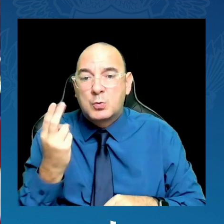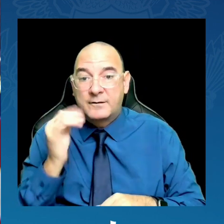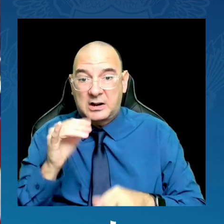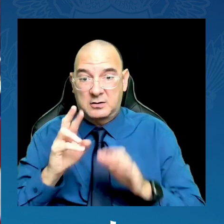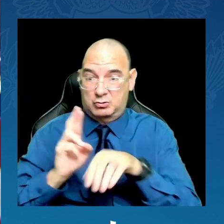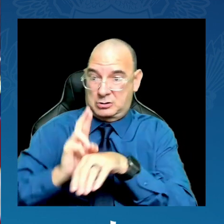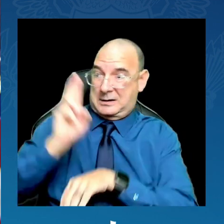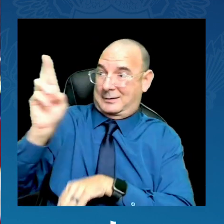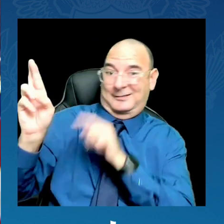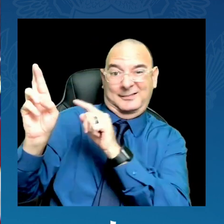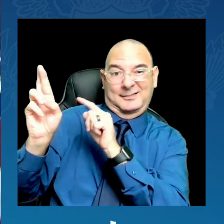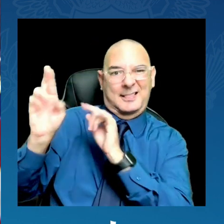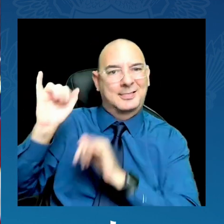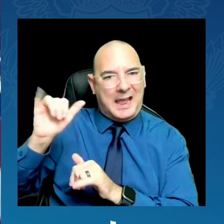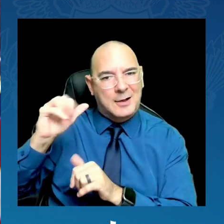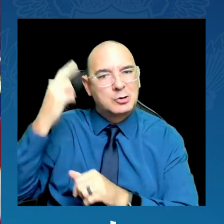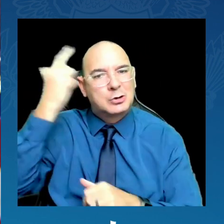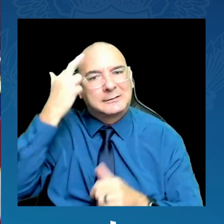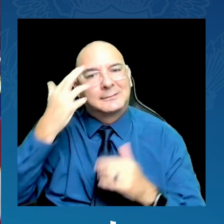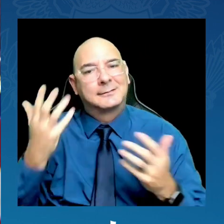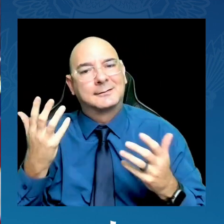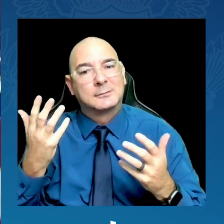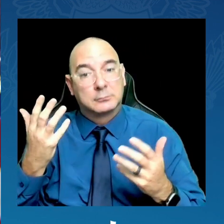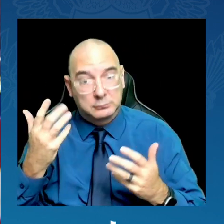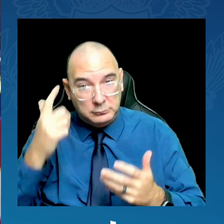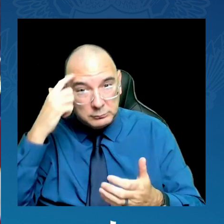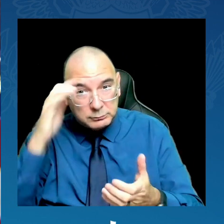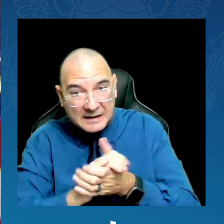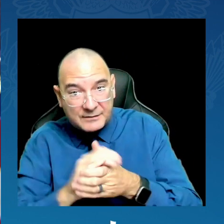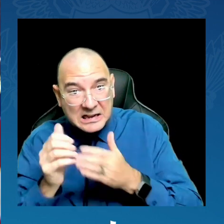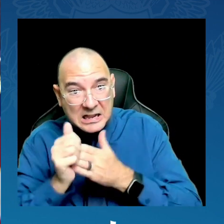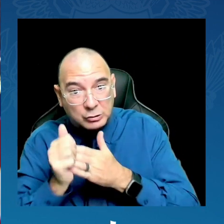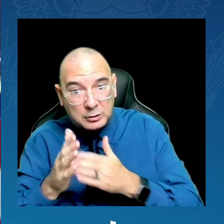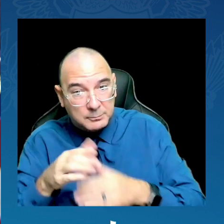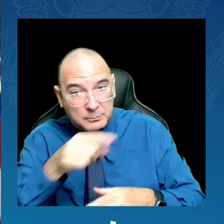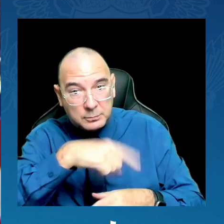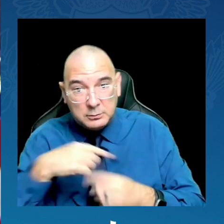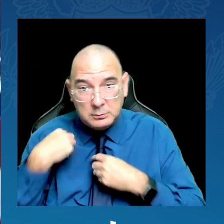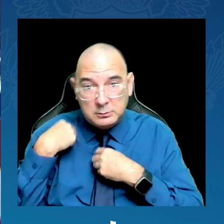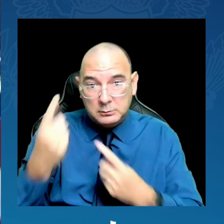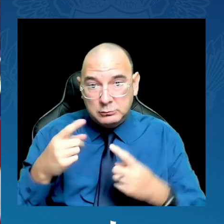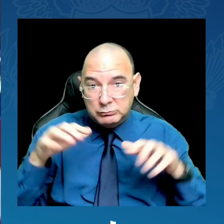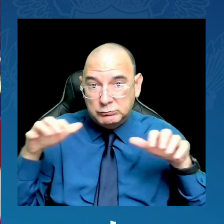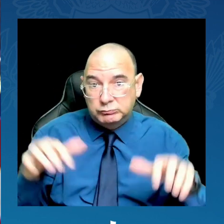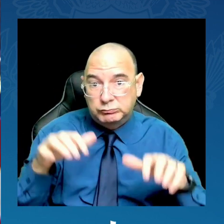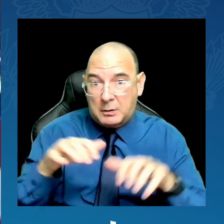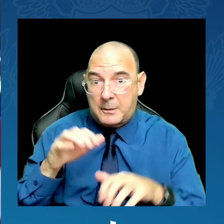And I do believe that our leadership has been guided by a set of fundamental principles --